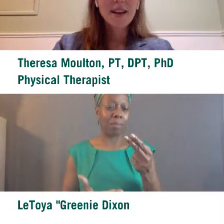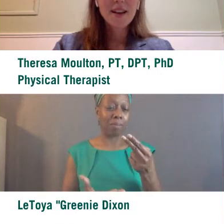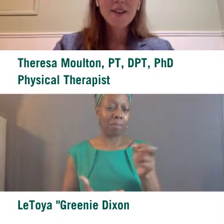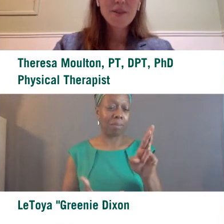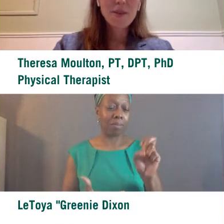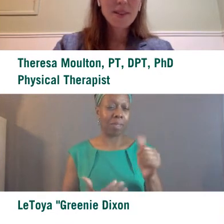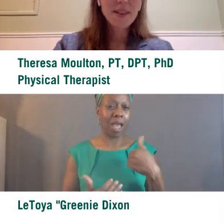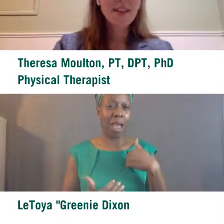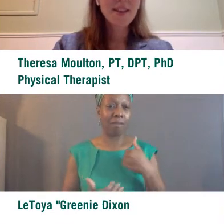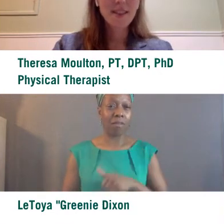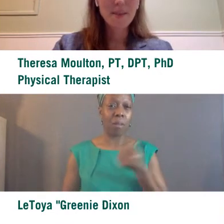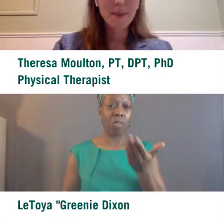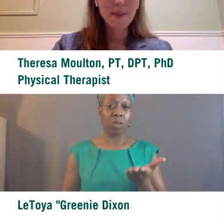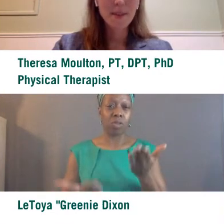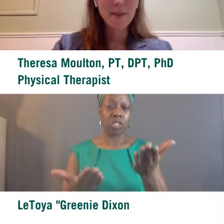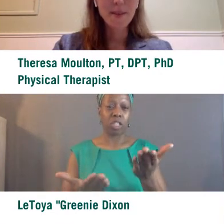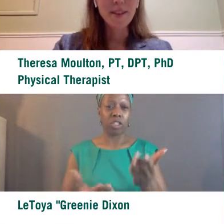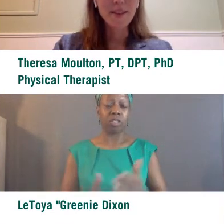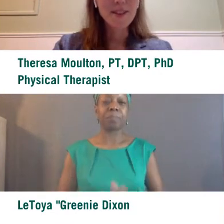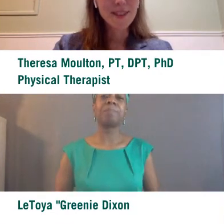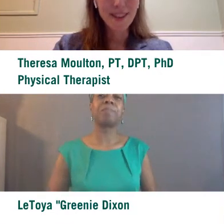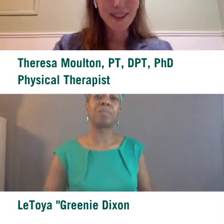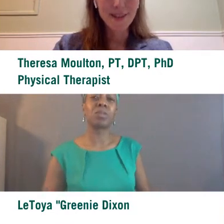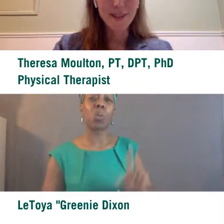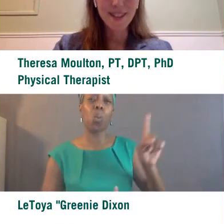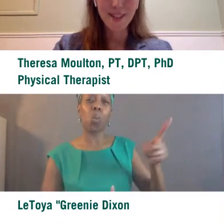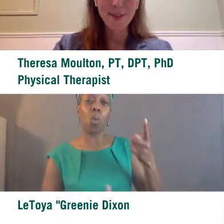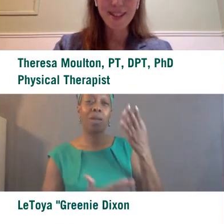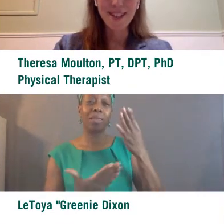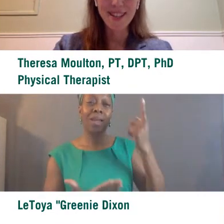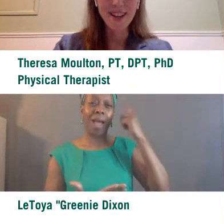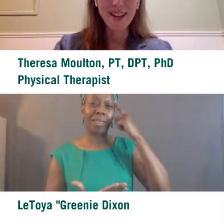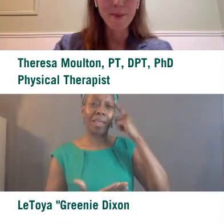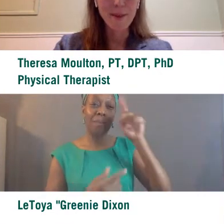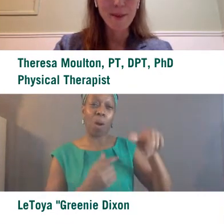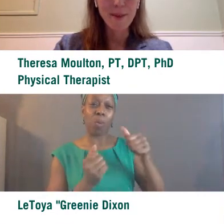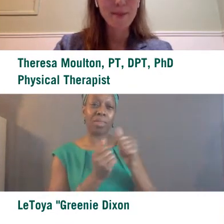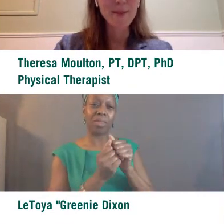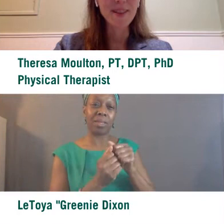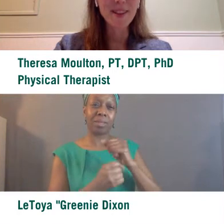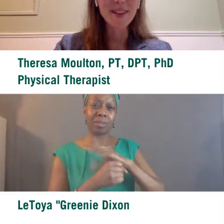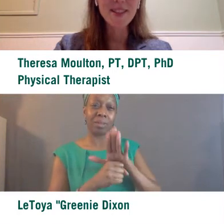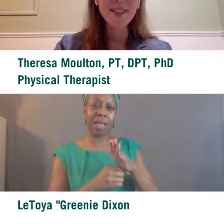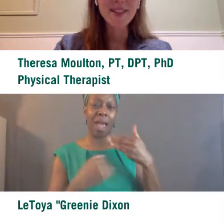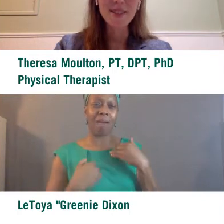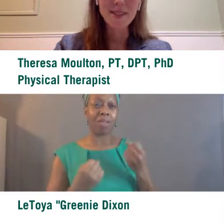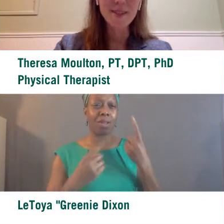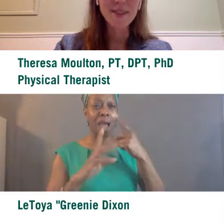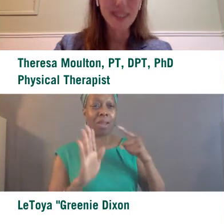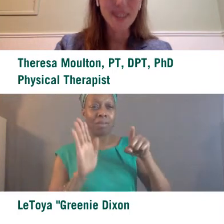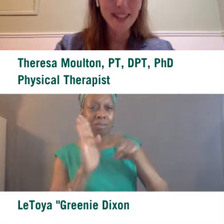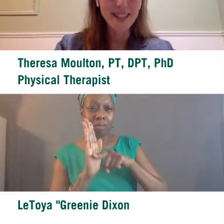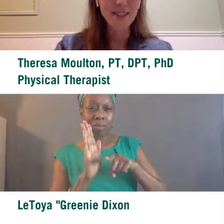Yeah, you know, one thing I think about this pandemic there's a lot of things that we could say negative about it but there is some silver linings